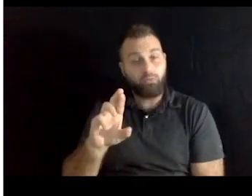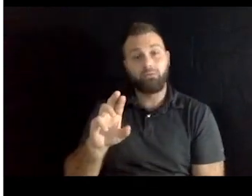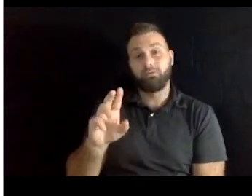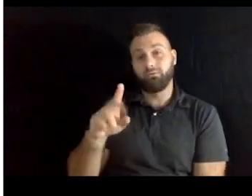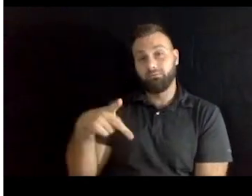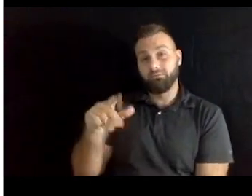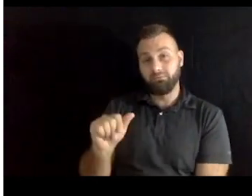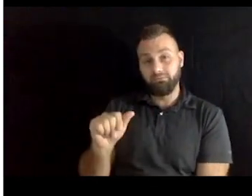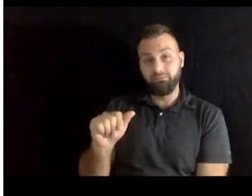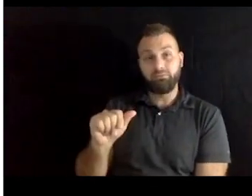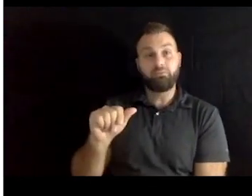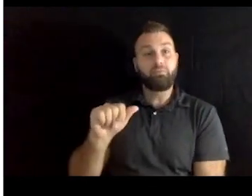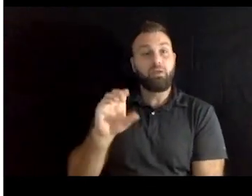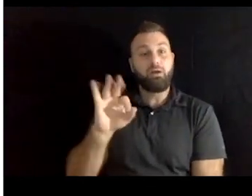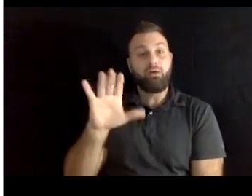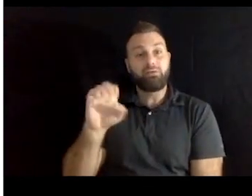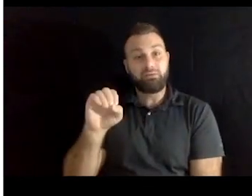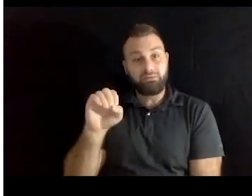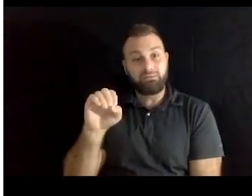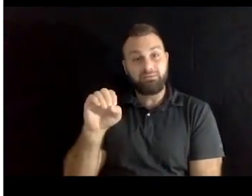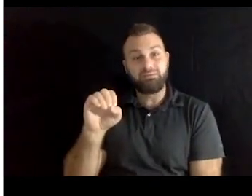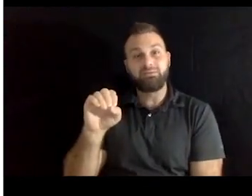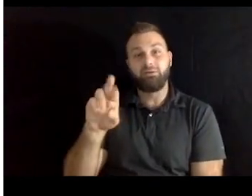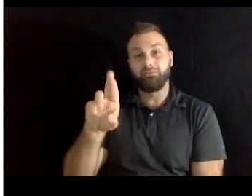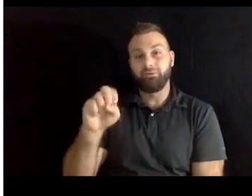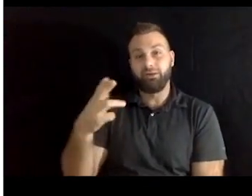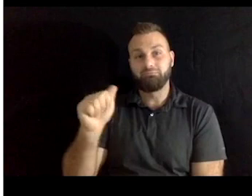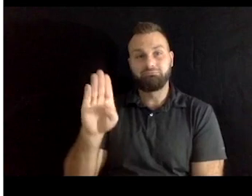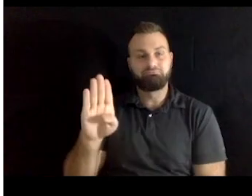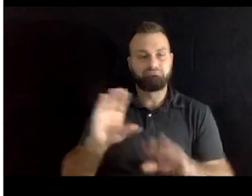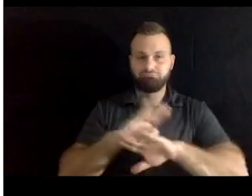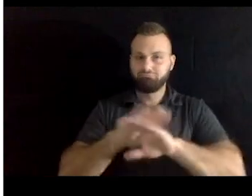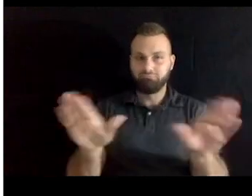All views expressed today are my own.